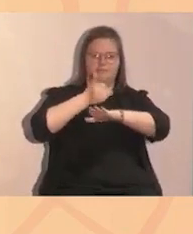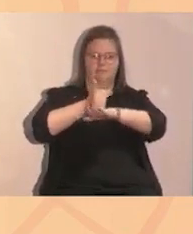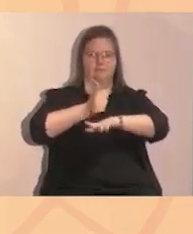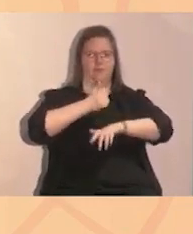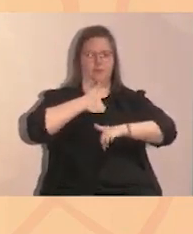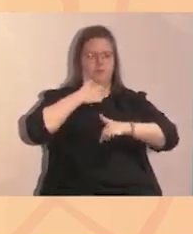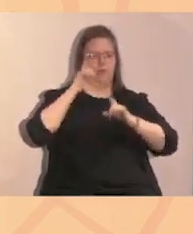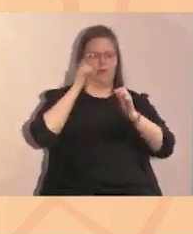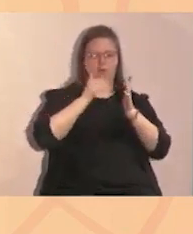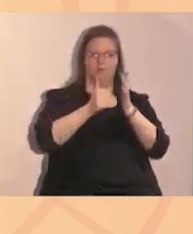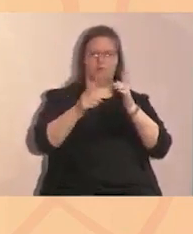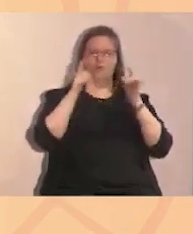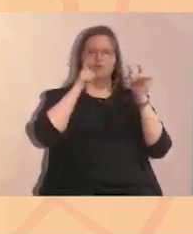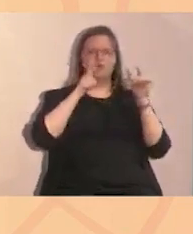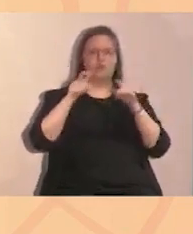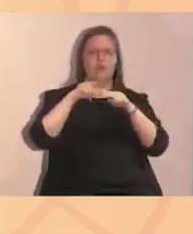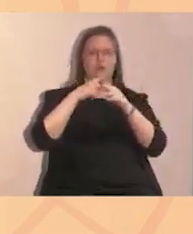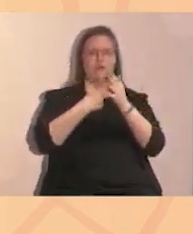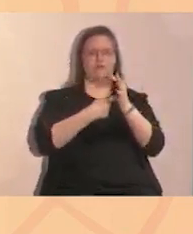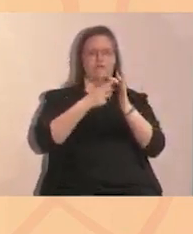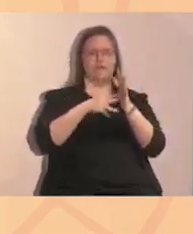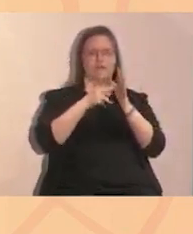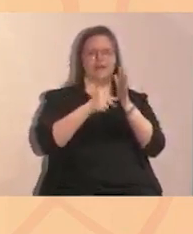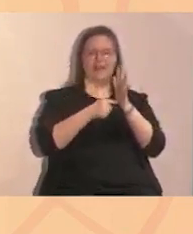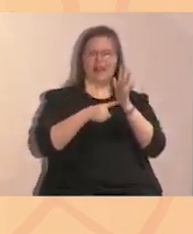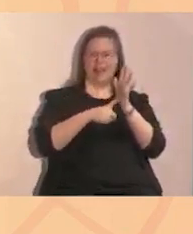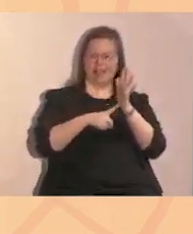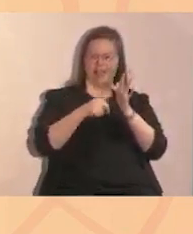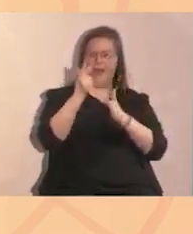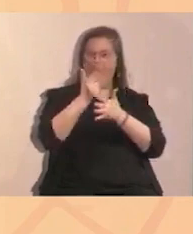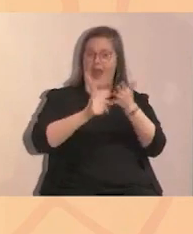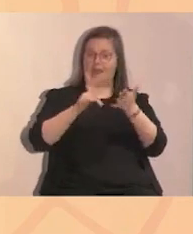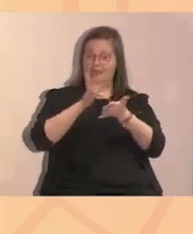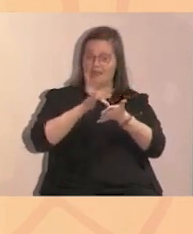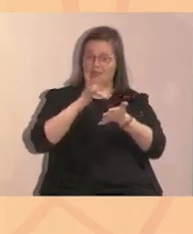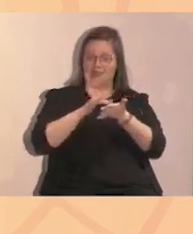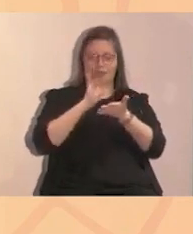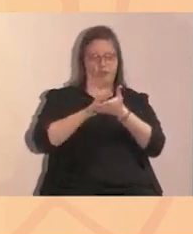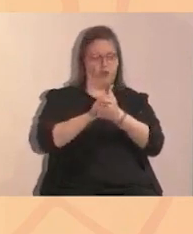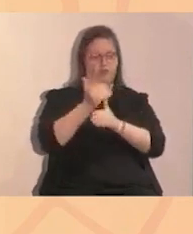which is as curator of Fremantle Art Center, where I have the great privilege of working with First Nations artists,